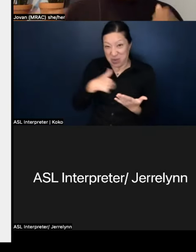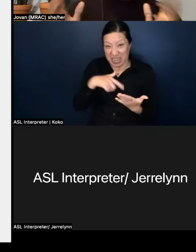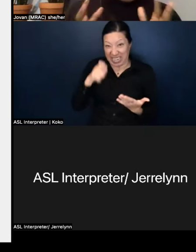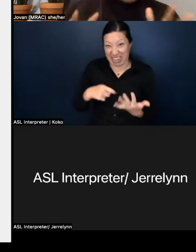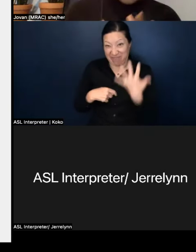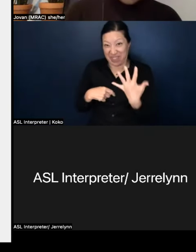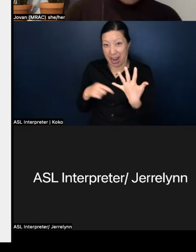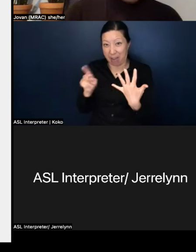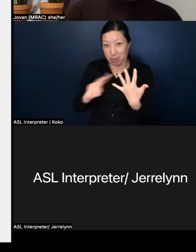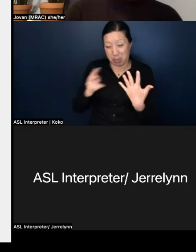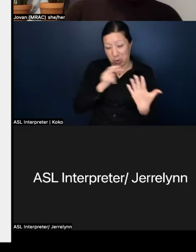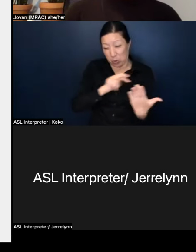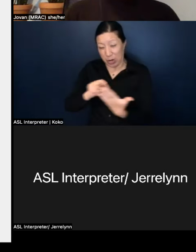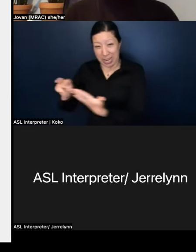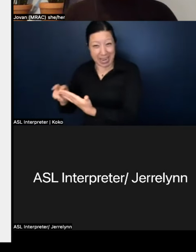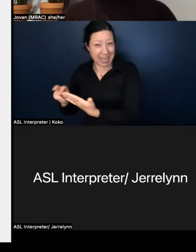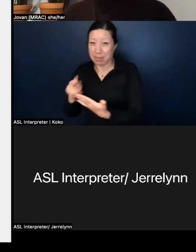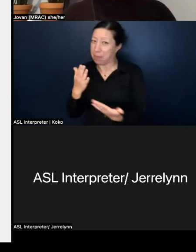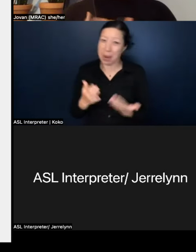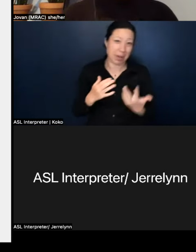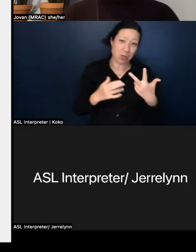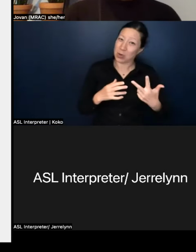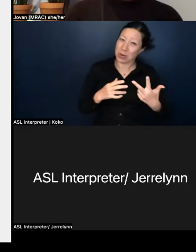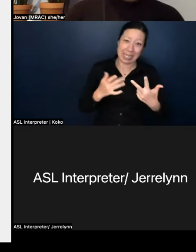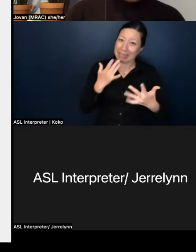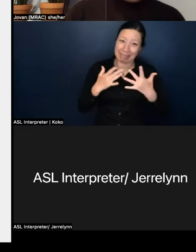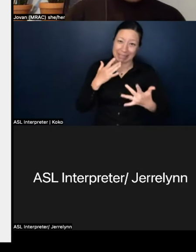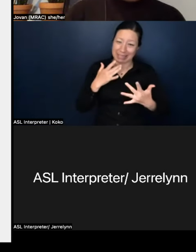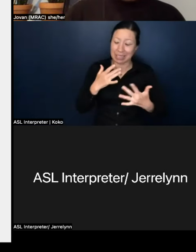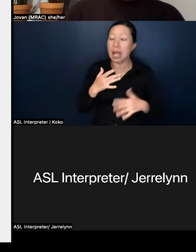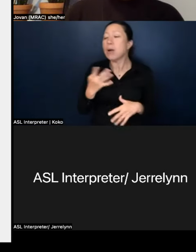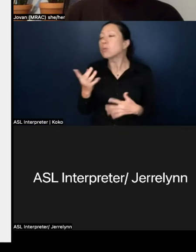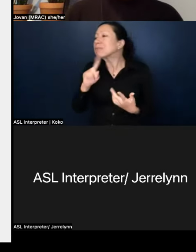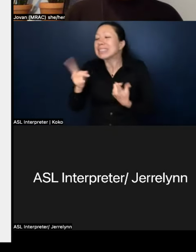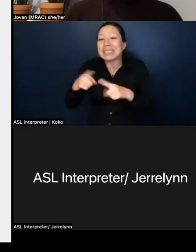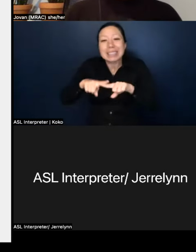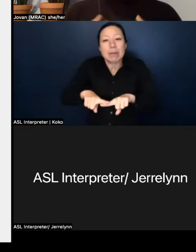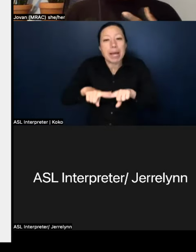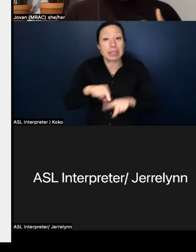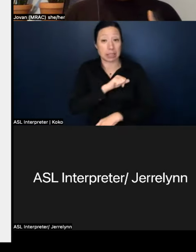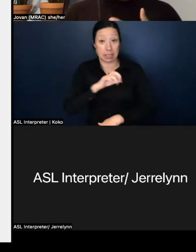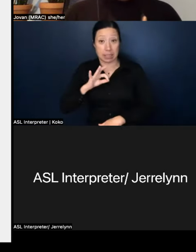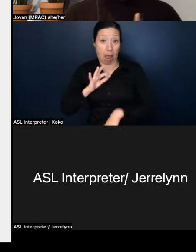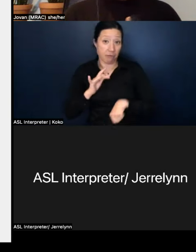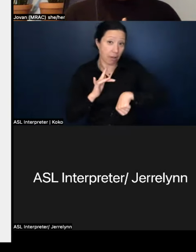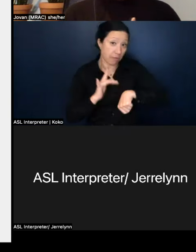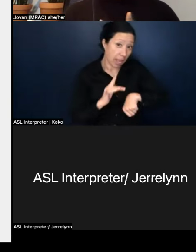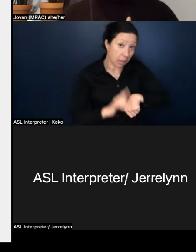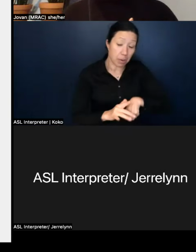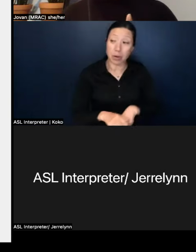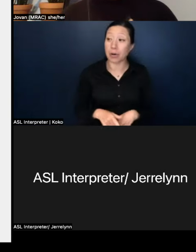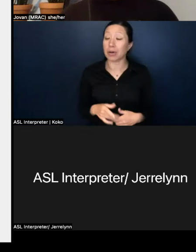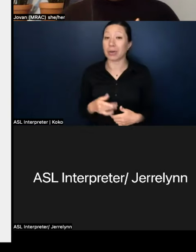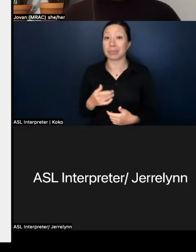But I'm not sure yet. So it will depend on staff availability, to see if there's anybody other than myself and Sam,